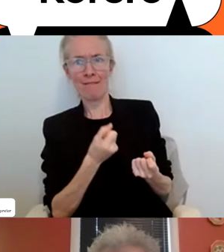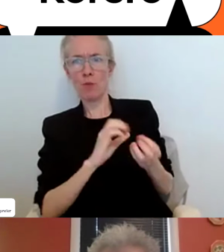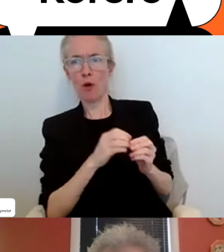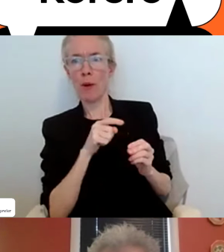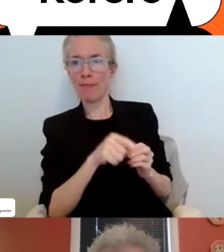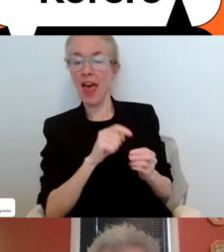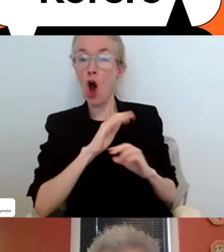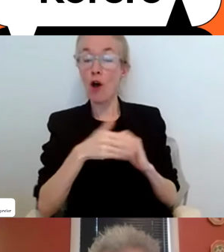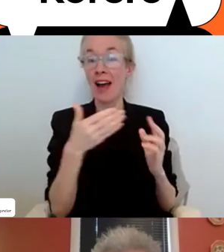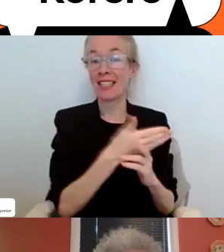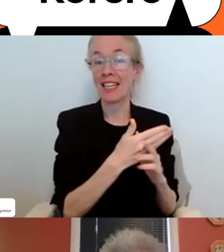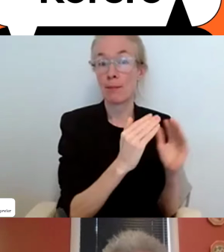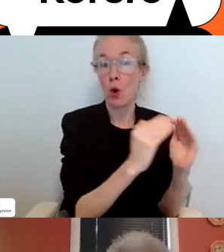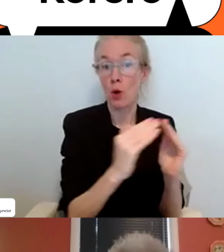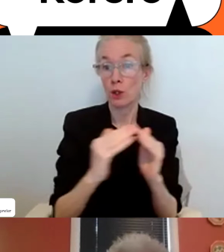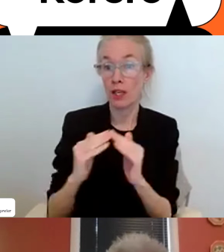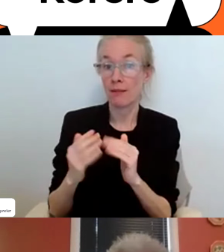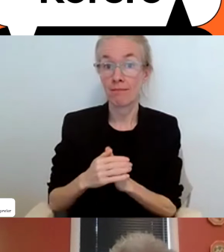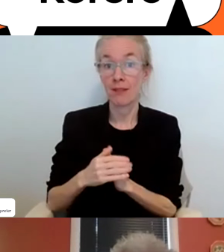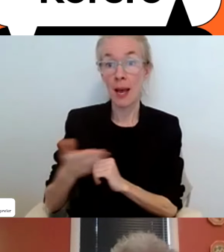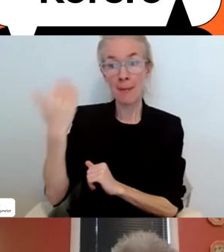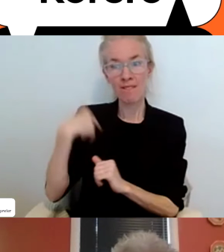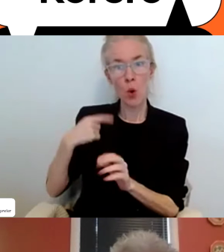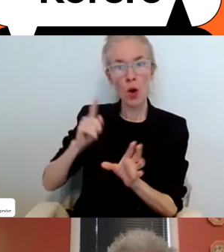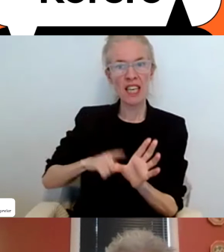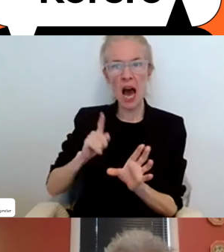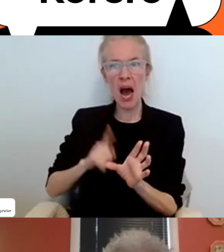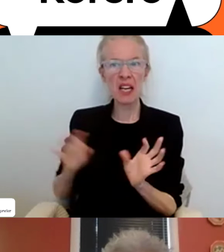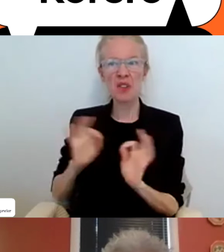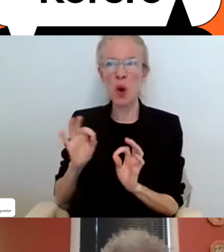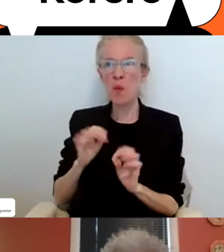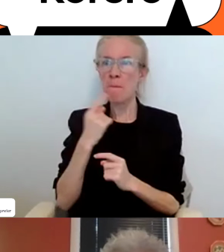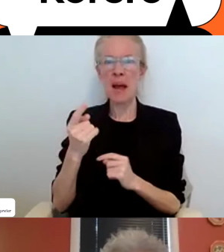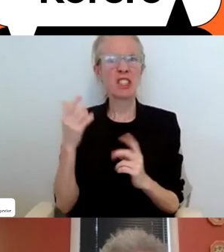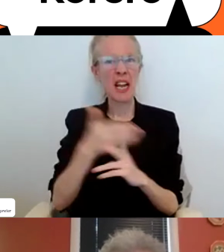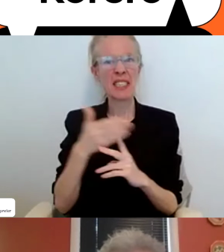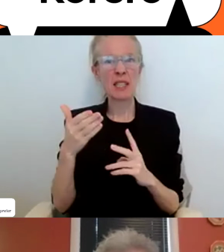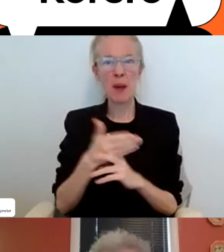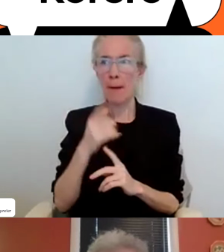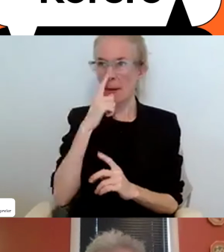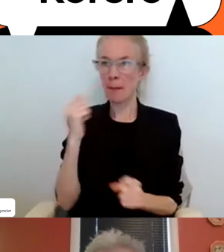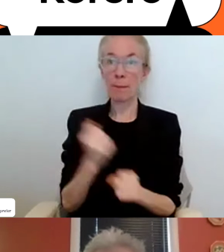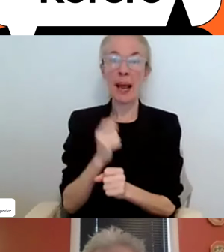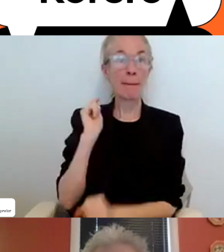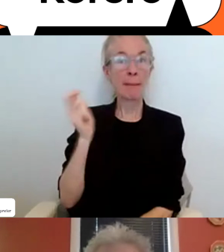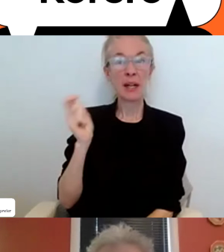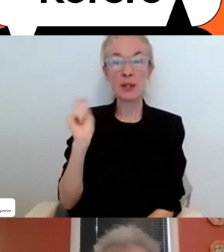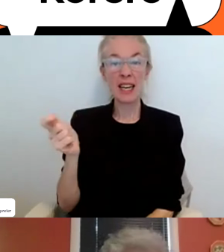something that was talked about, you know, houses were built and buildings were constructed for commercial or residential purposes